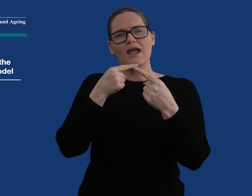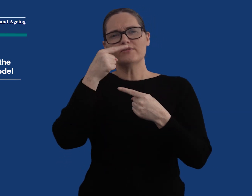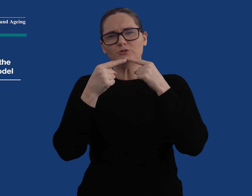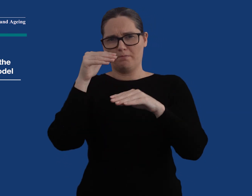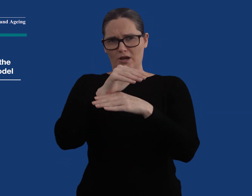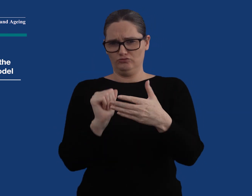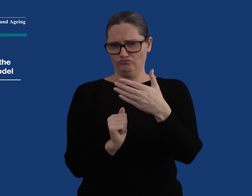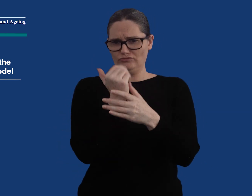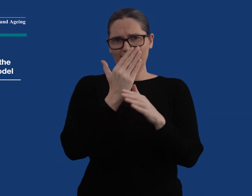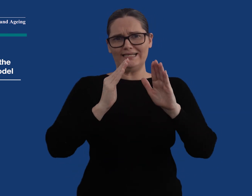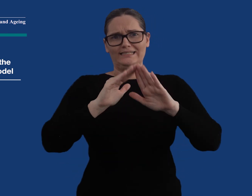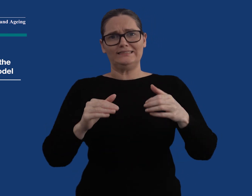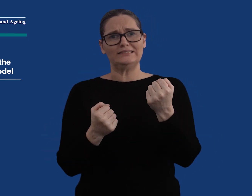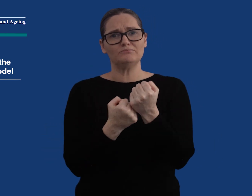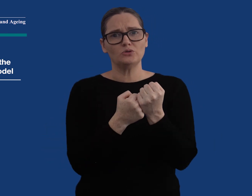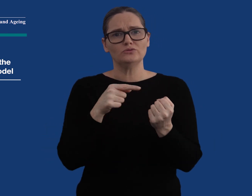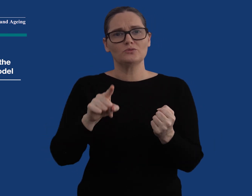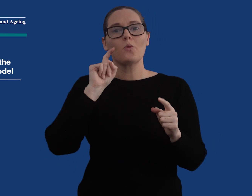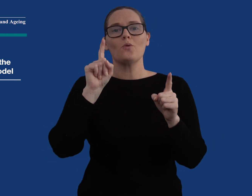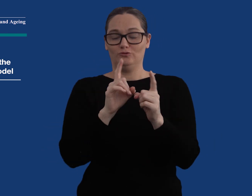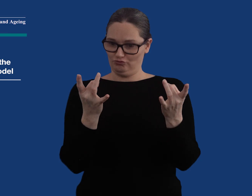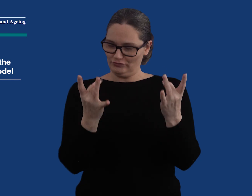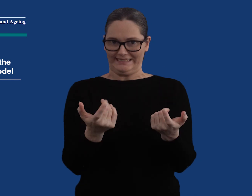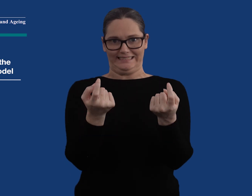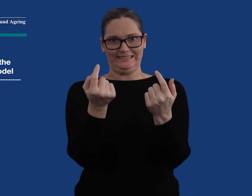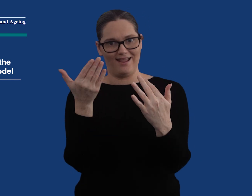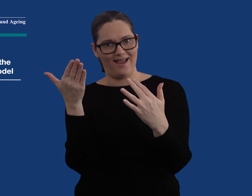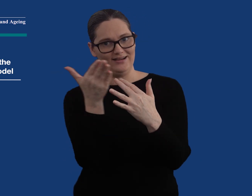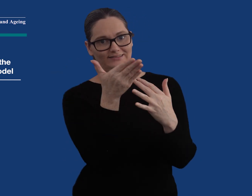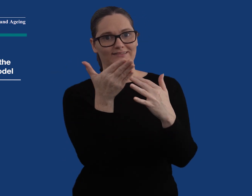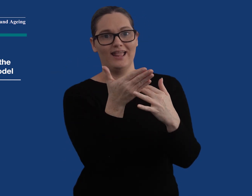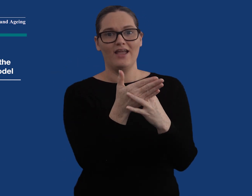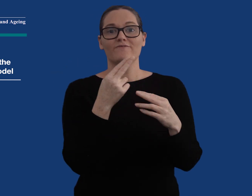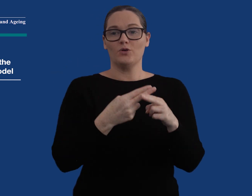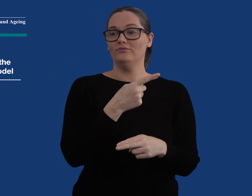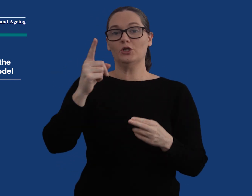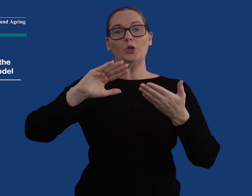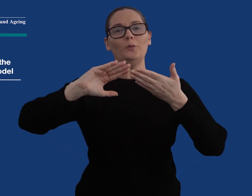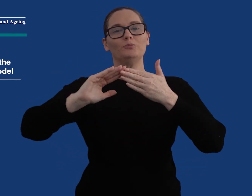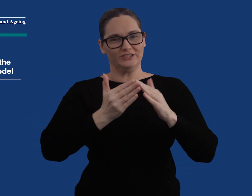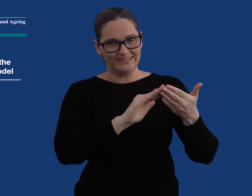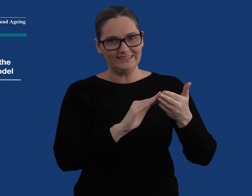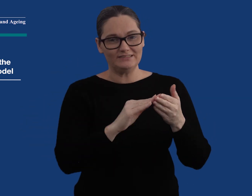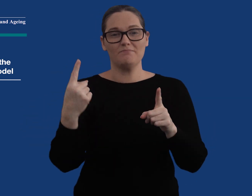Information on Thriving Kids supports will also be readily accessible to the community